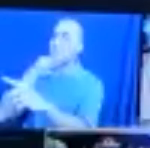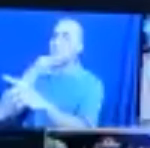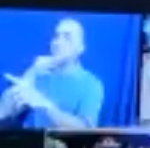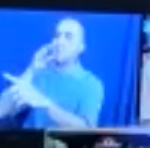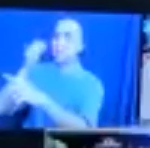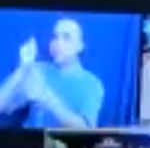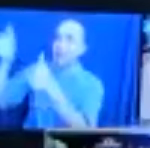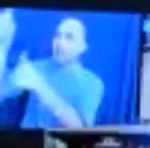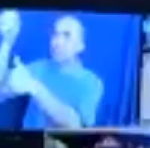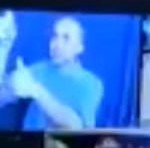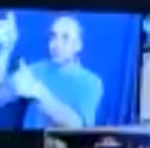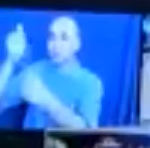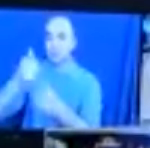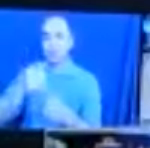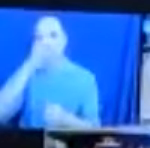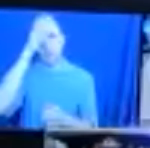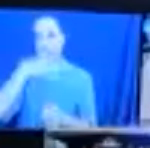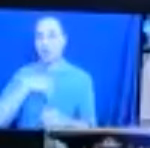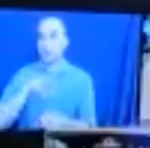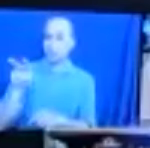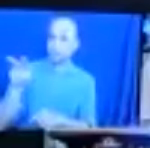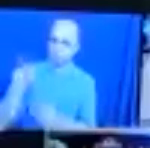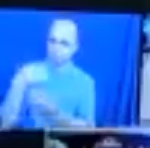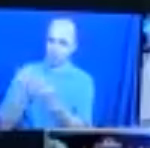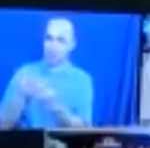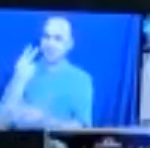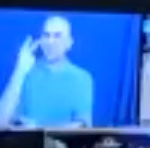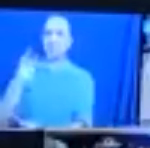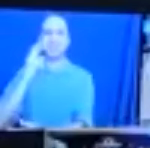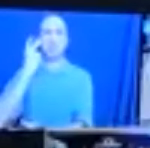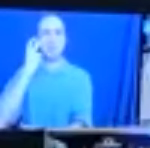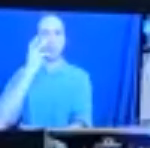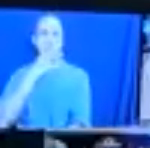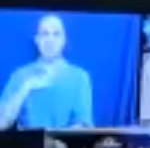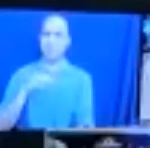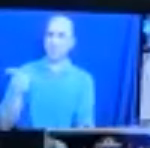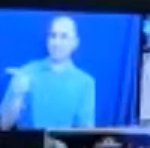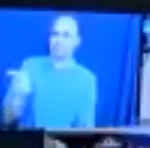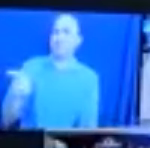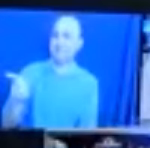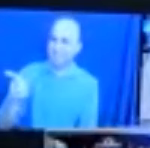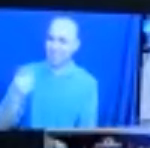THAT'S A WOMAN, I WILL DEFEAT HER. AND SHE'S BLIND. HE GOES AND TRIES TO GET SOME. SHE SERVES HIM.